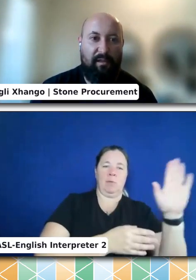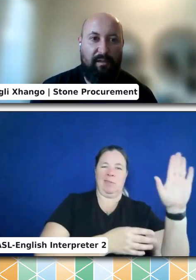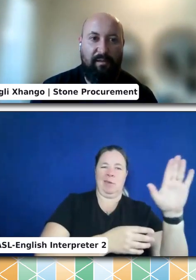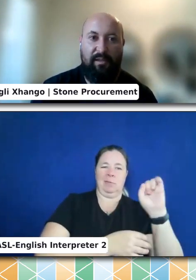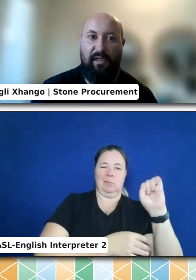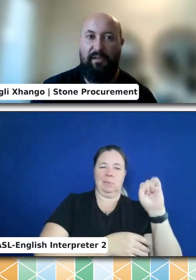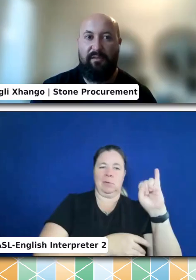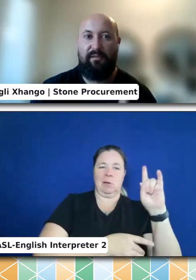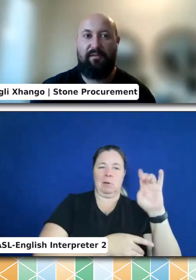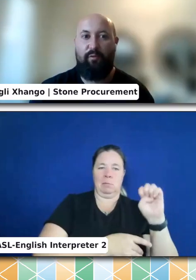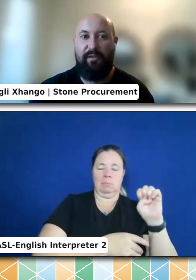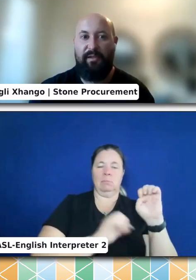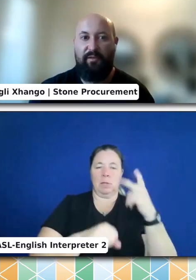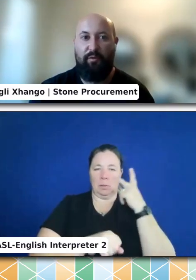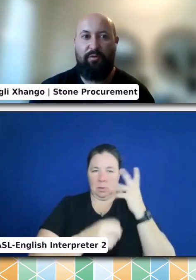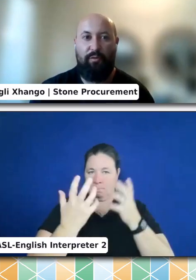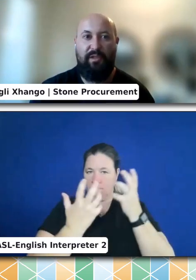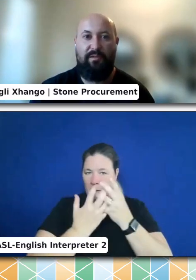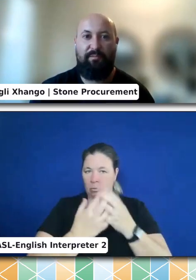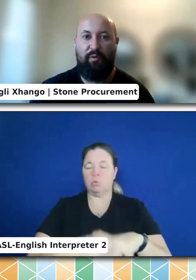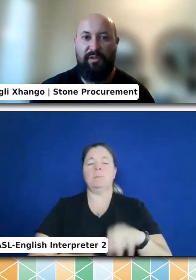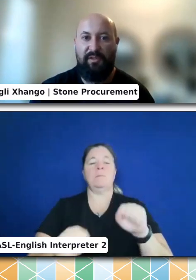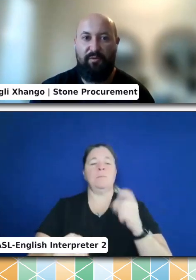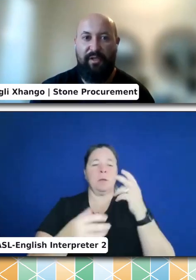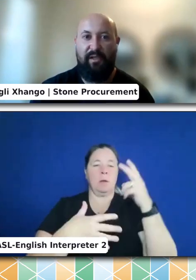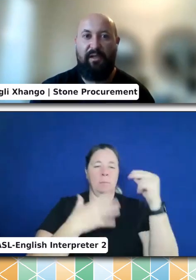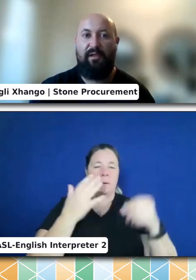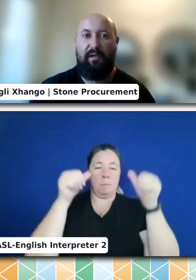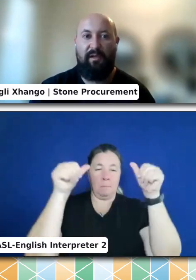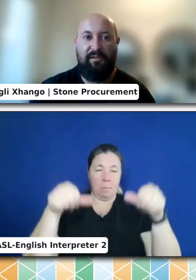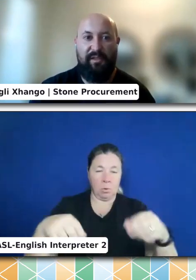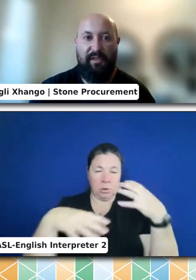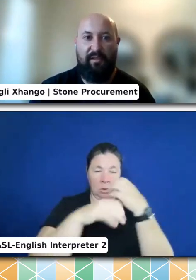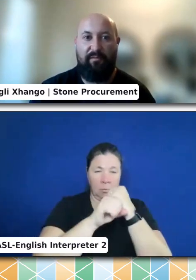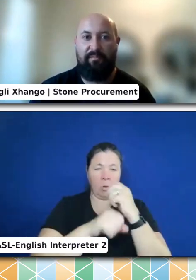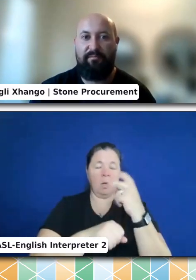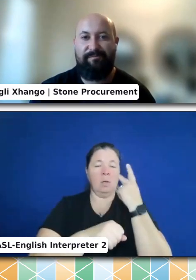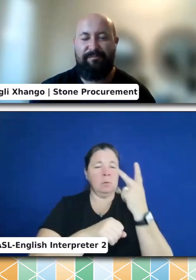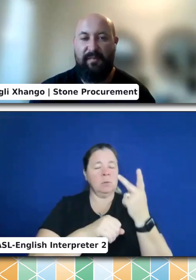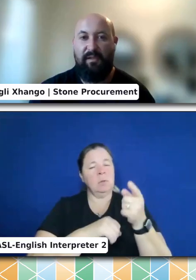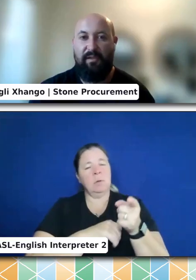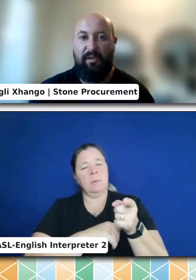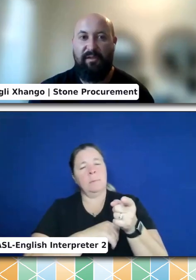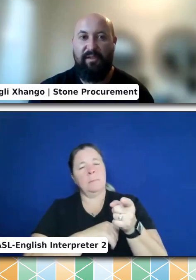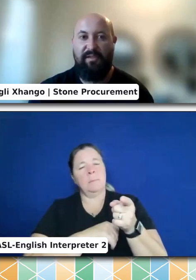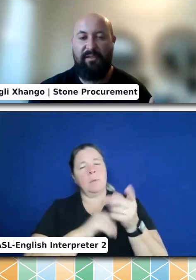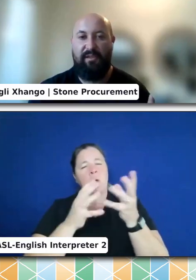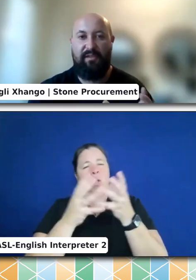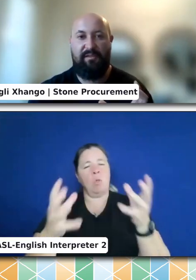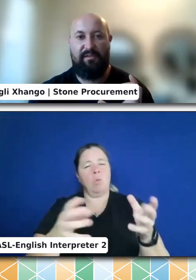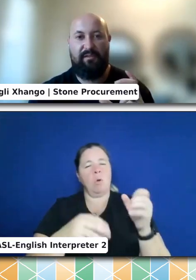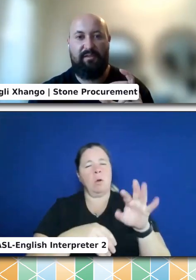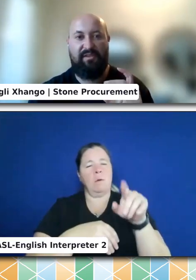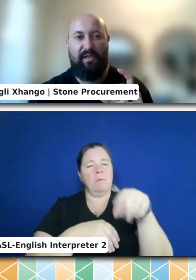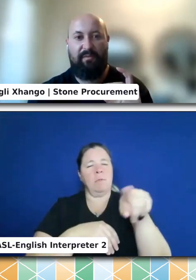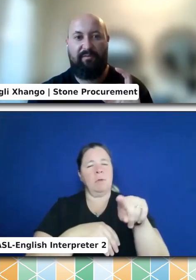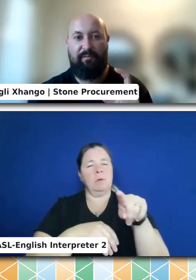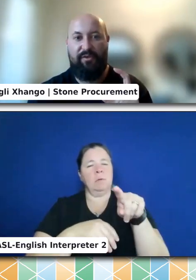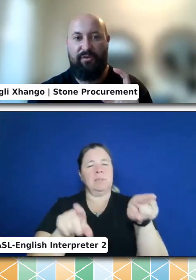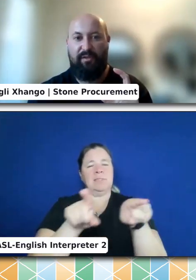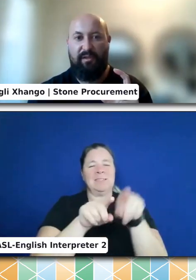Uh, then quickly go through the posting summary. Seeing a lot of these is the same information.